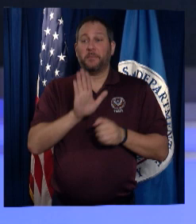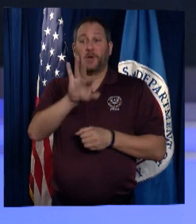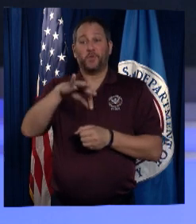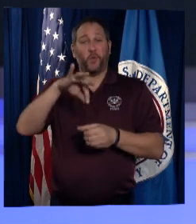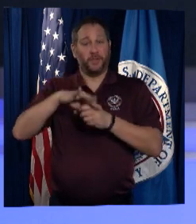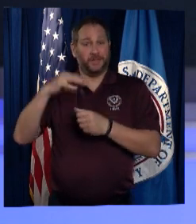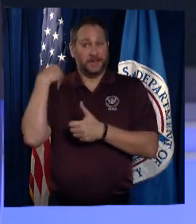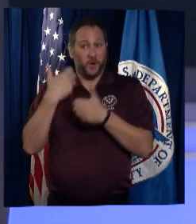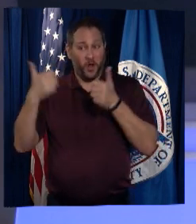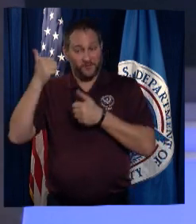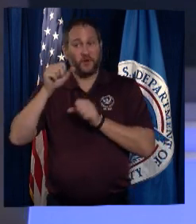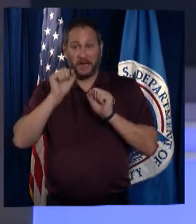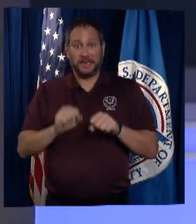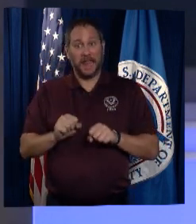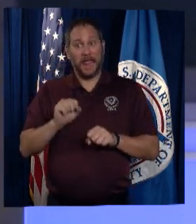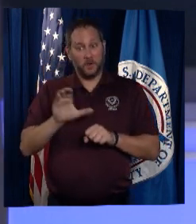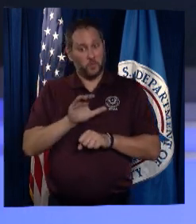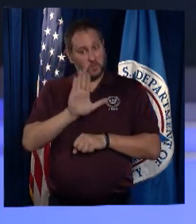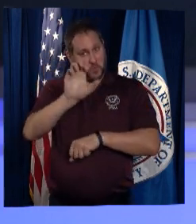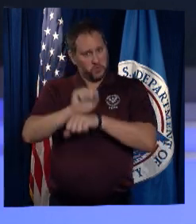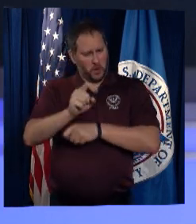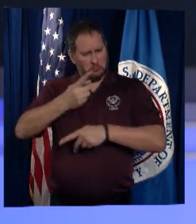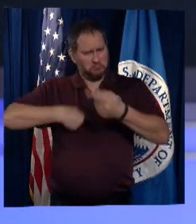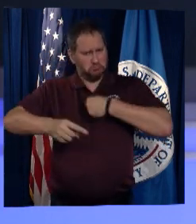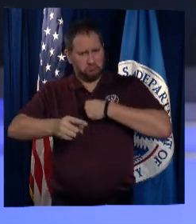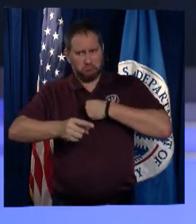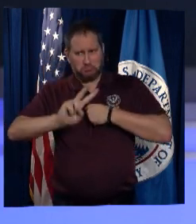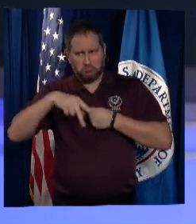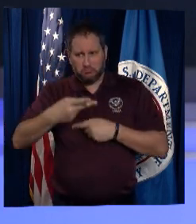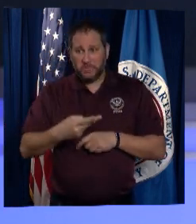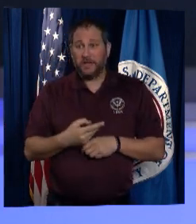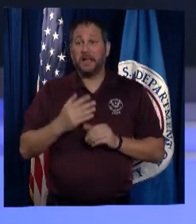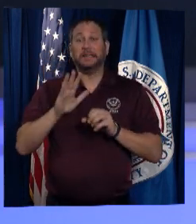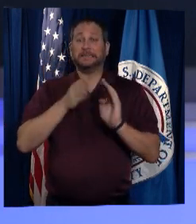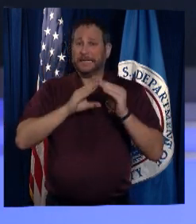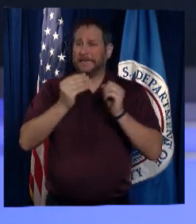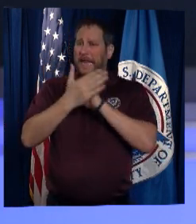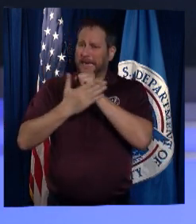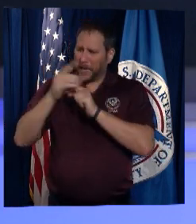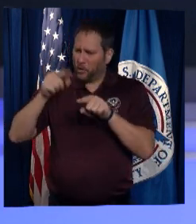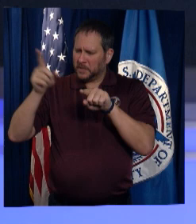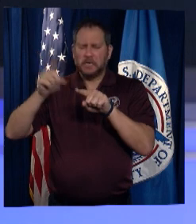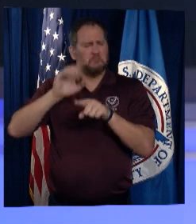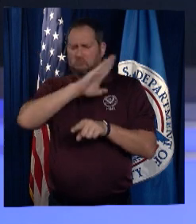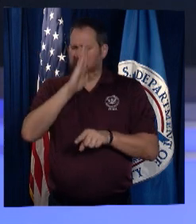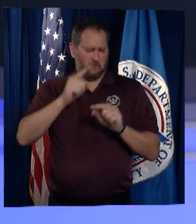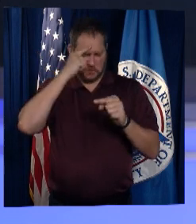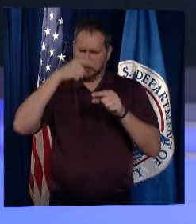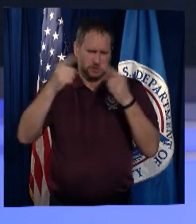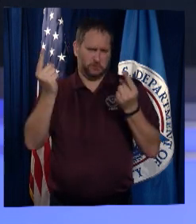the local needs of counties. And thank goodness for the feds, bless their hearts.